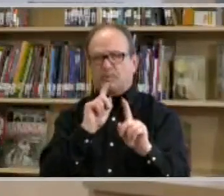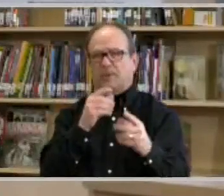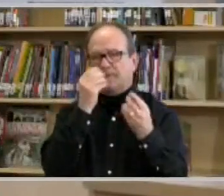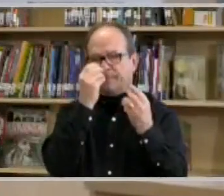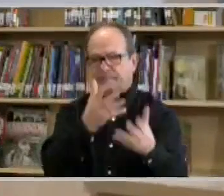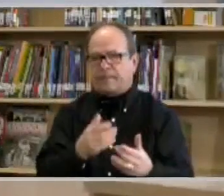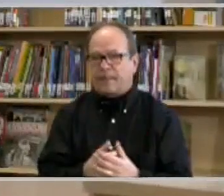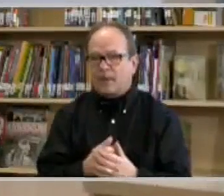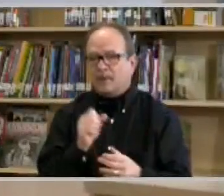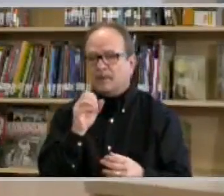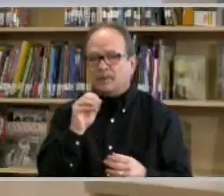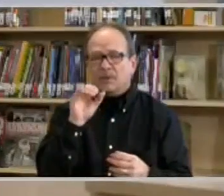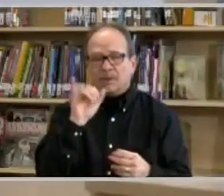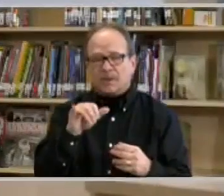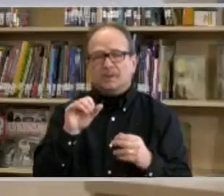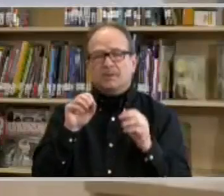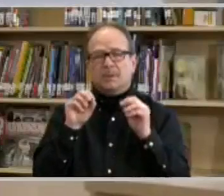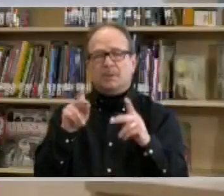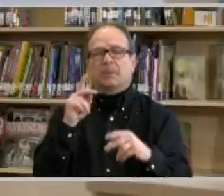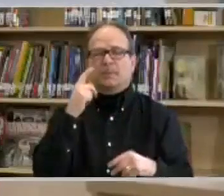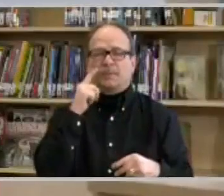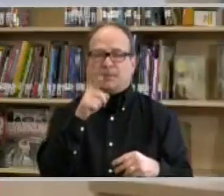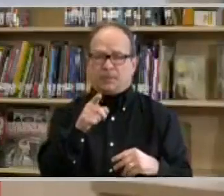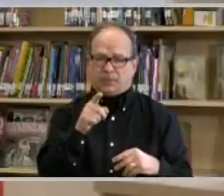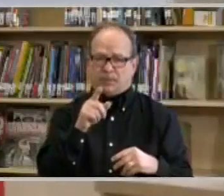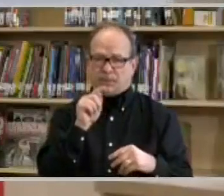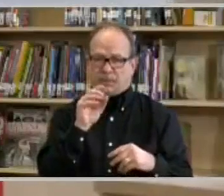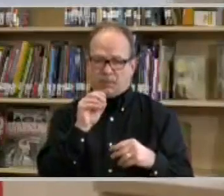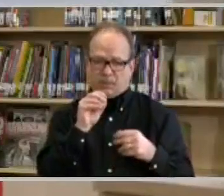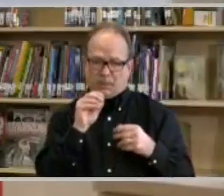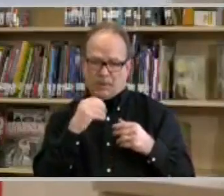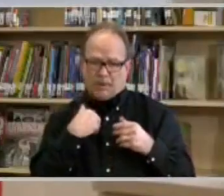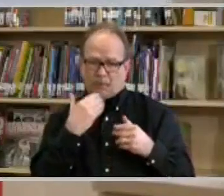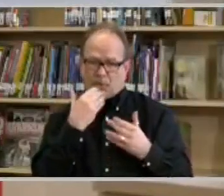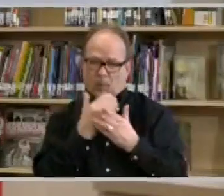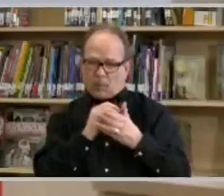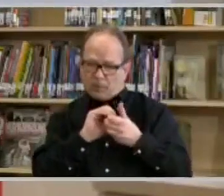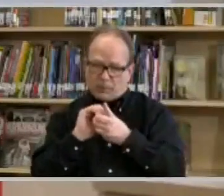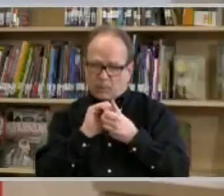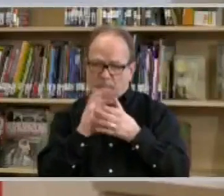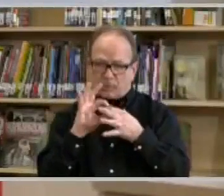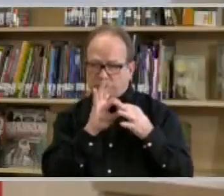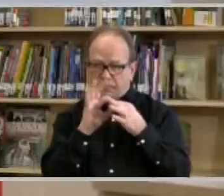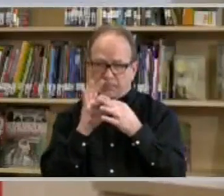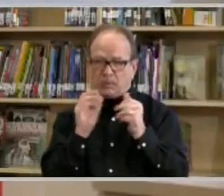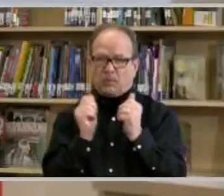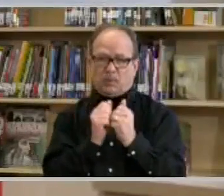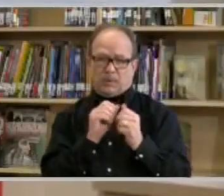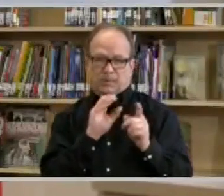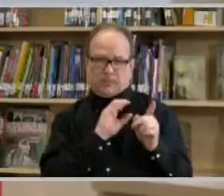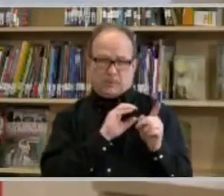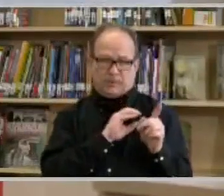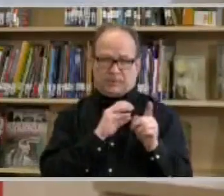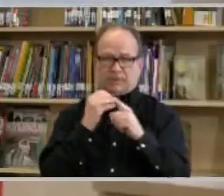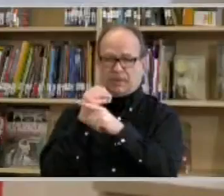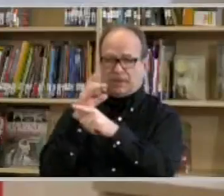SOUNDS LIKE A BIG OPPORTUNITY,